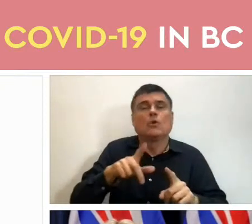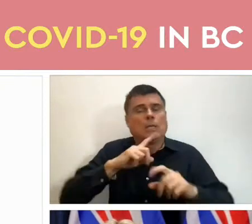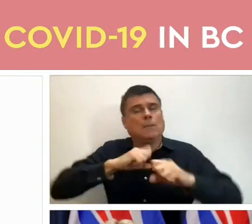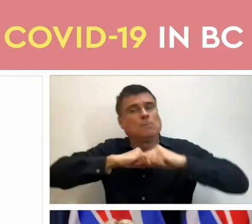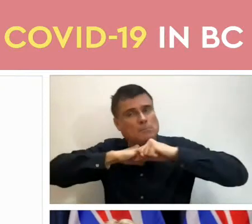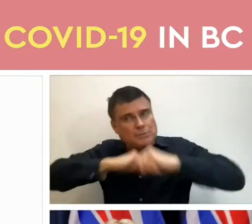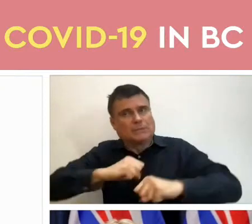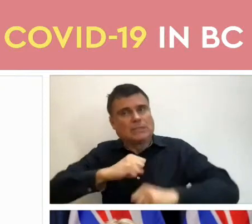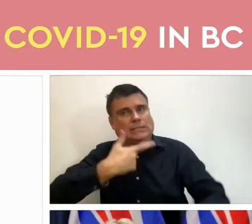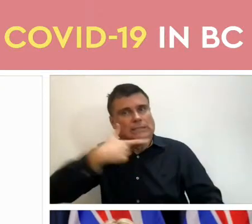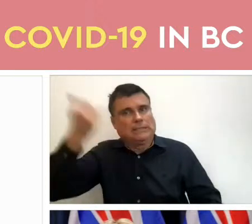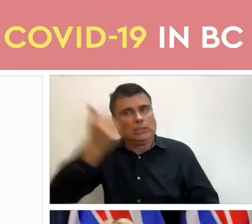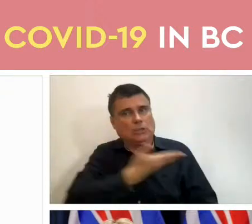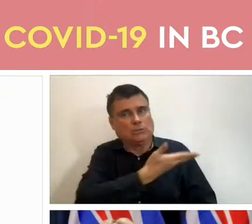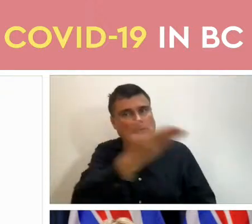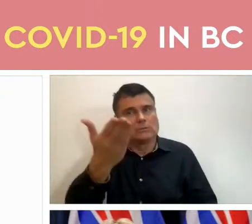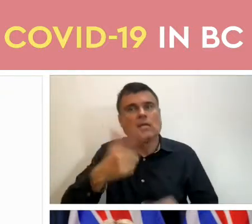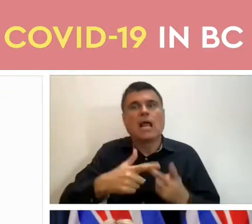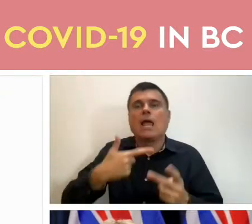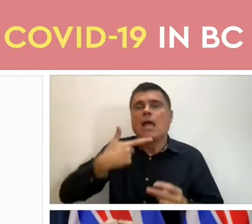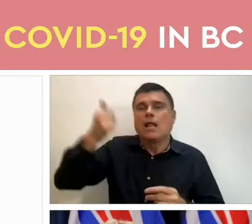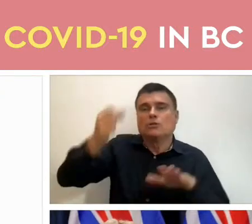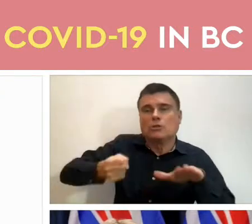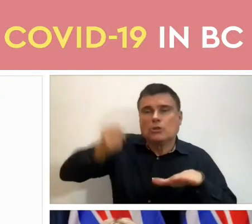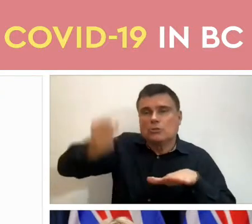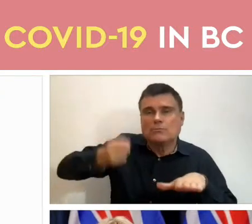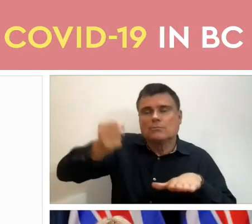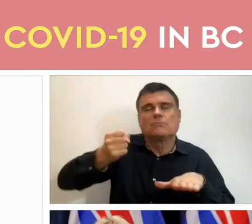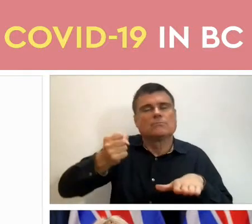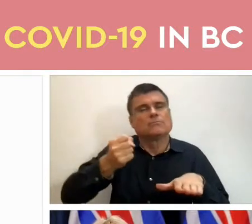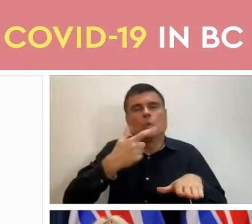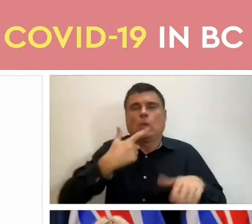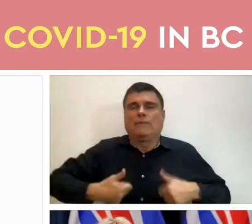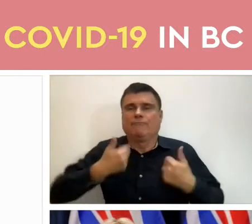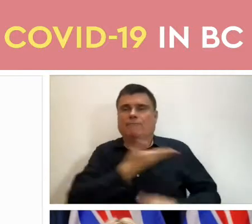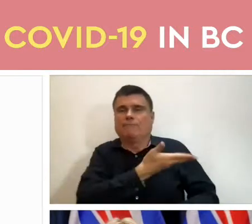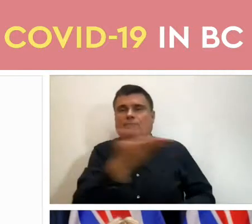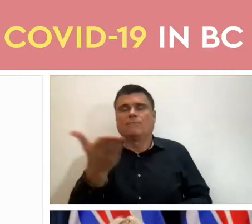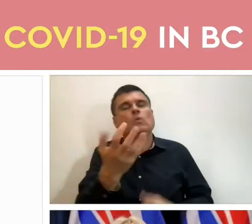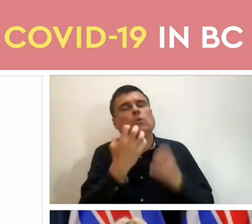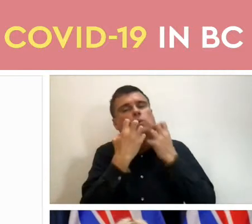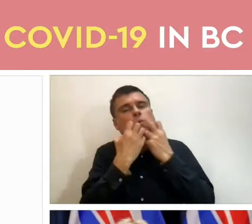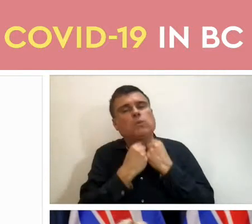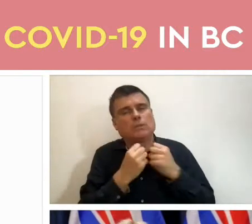Part of our rationale for the vaccine mandate that we have in